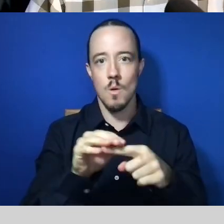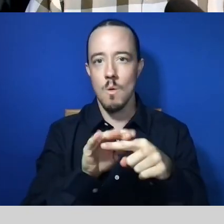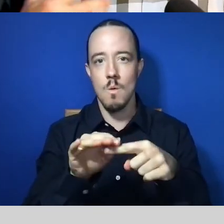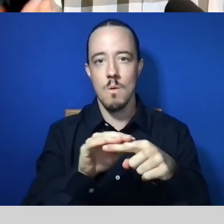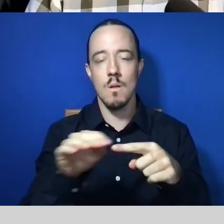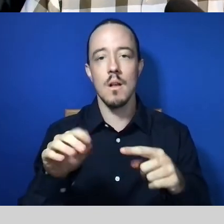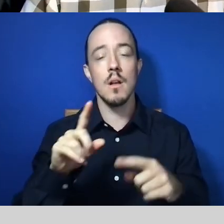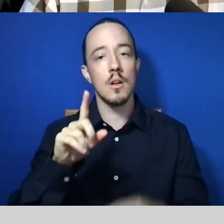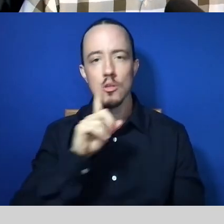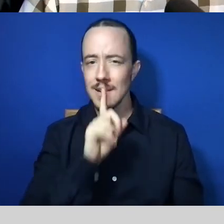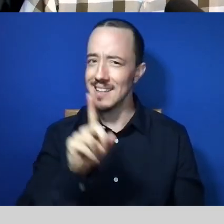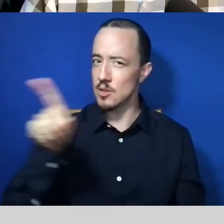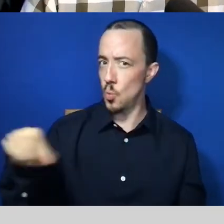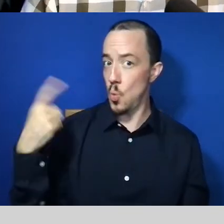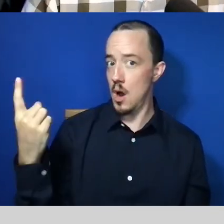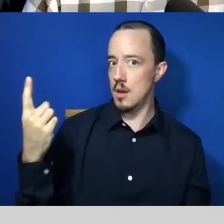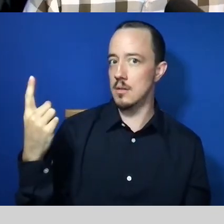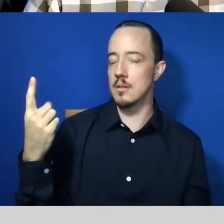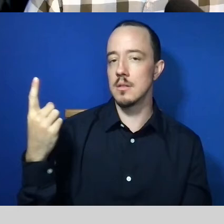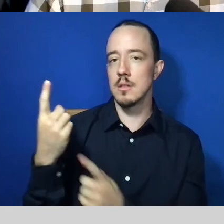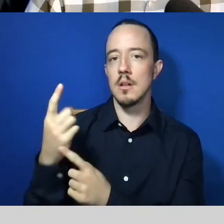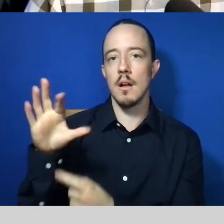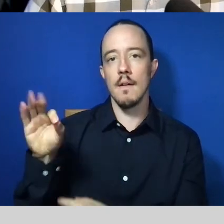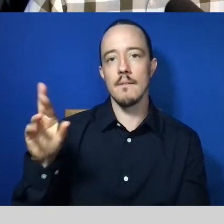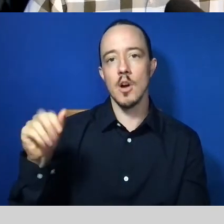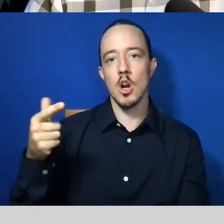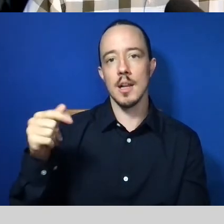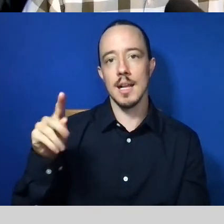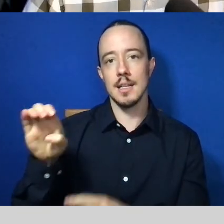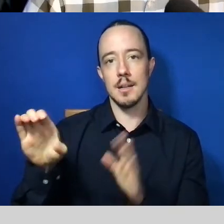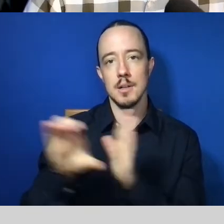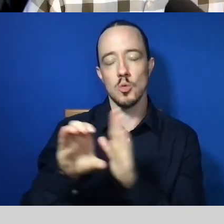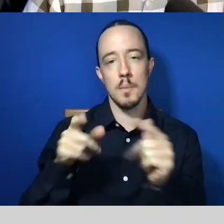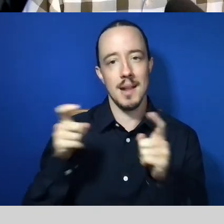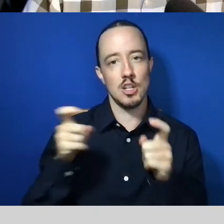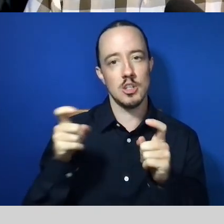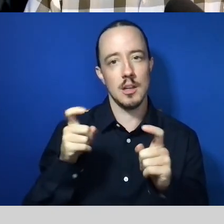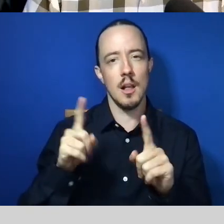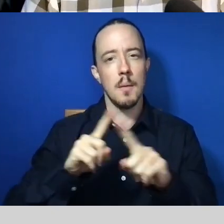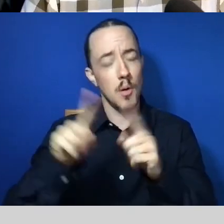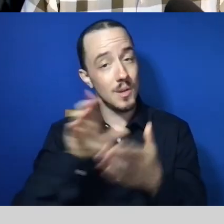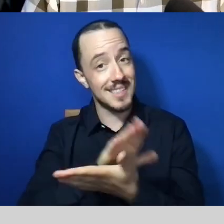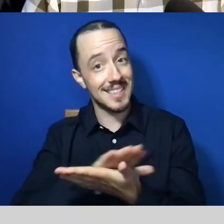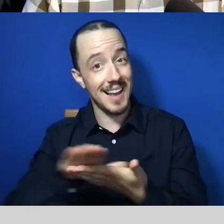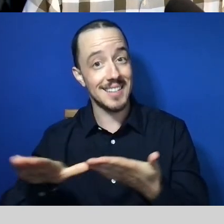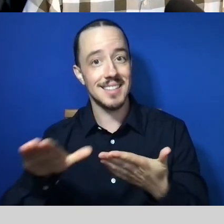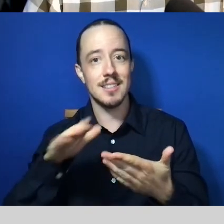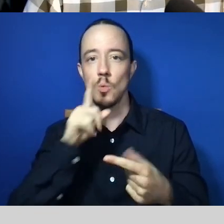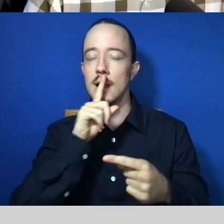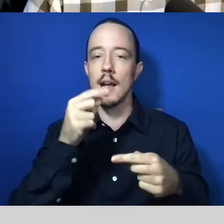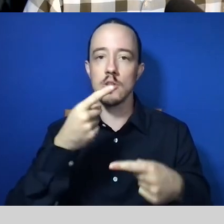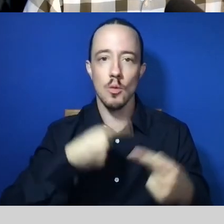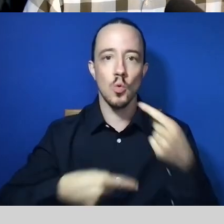we are managing through the complete process. But what's nice, we can actually roll back. So if I click back over here.